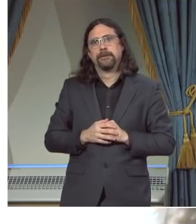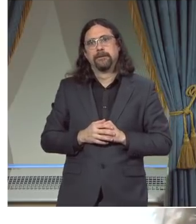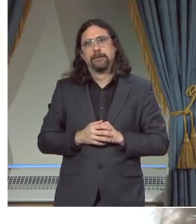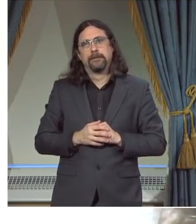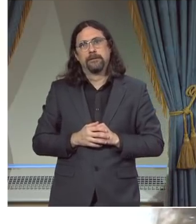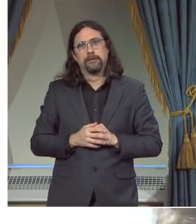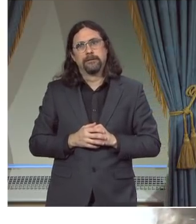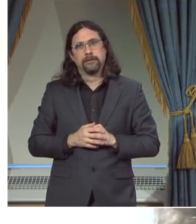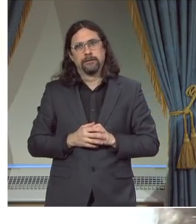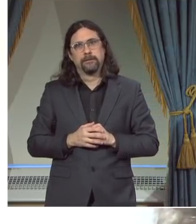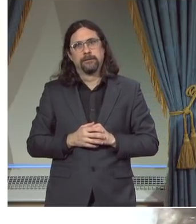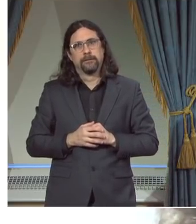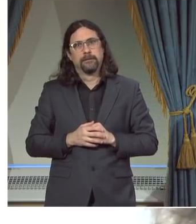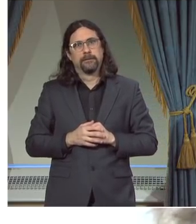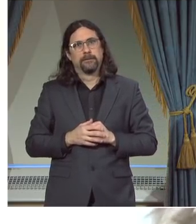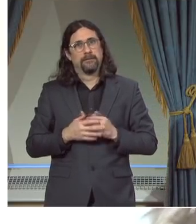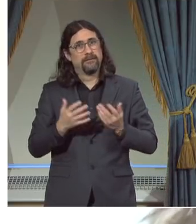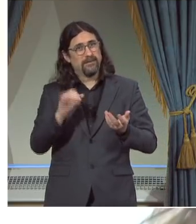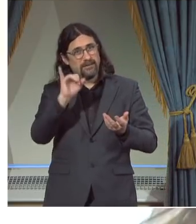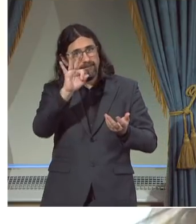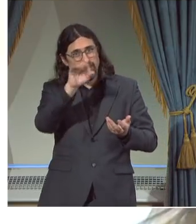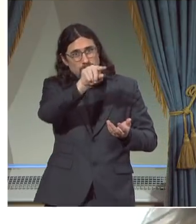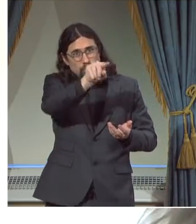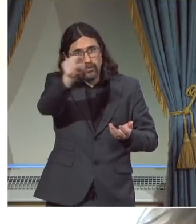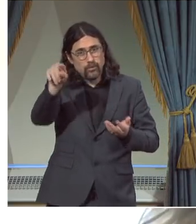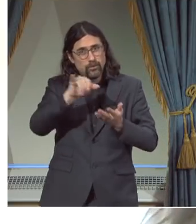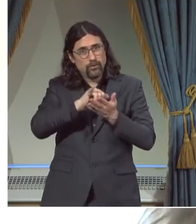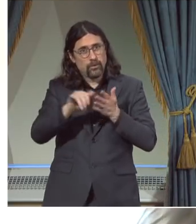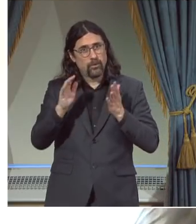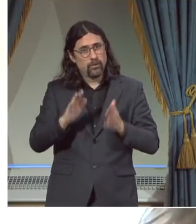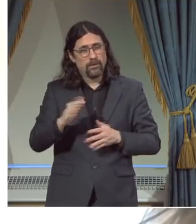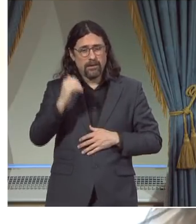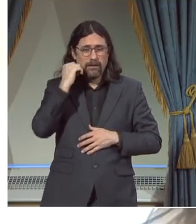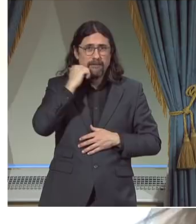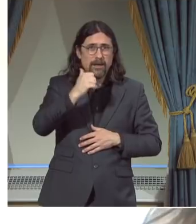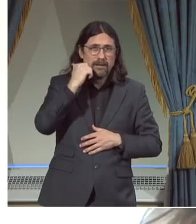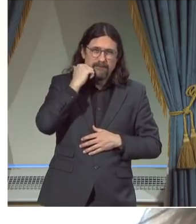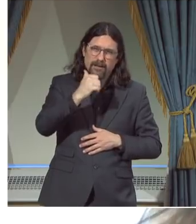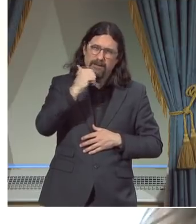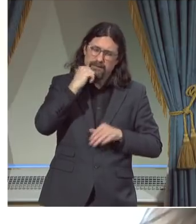IS ANOTHER DAY WE BUY THE AHEL TH CARE DELIVERY SYSTEM AN OPPORTUNITY TO MEET THE NEEDS OF